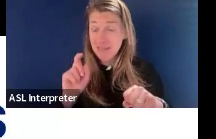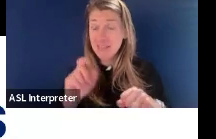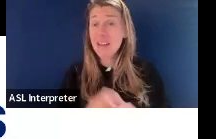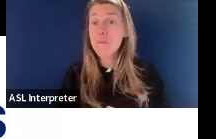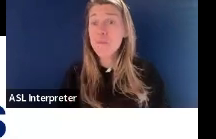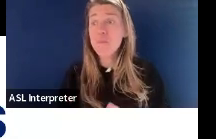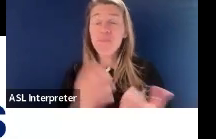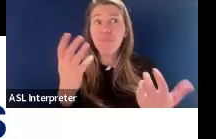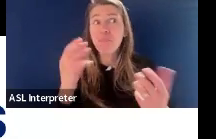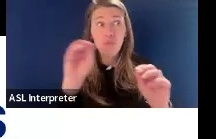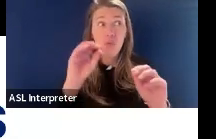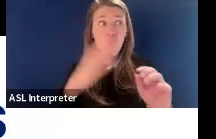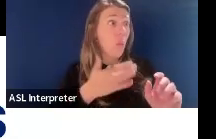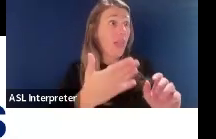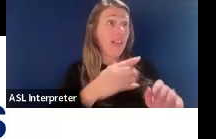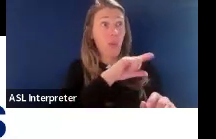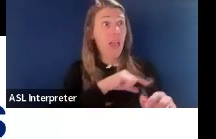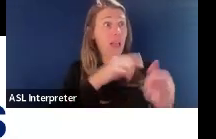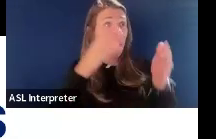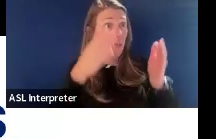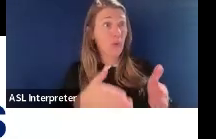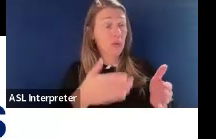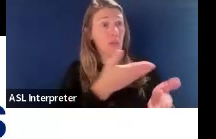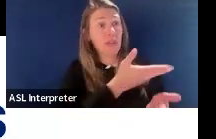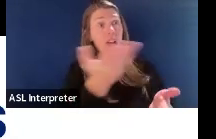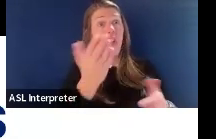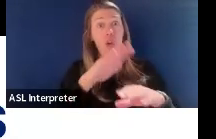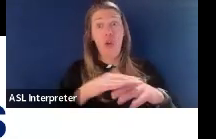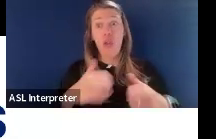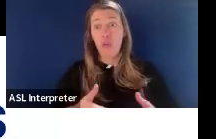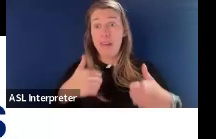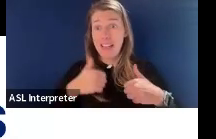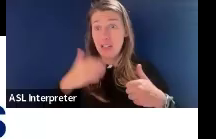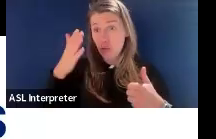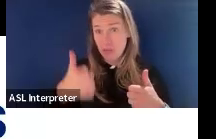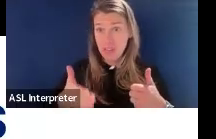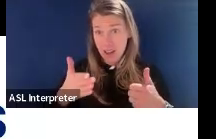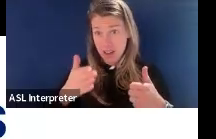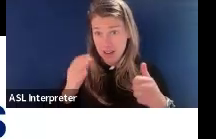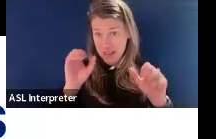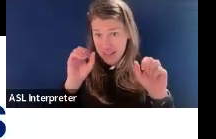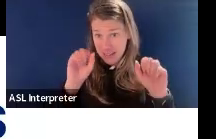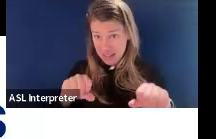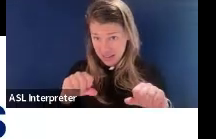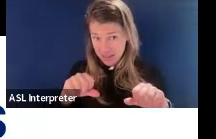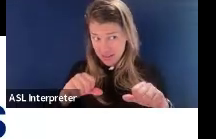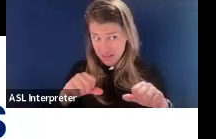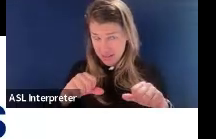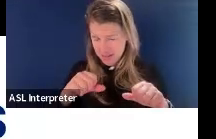So if there's no willing and qualified providers on the residential side,